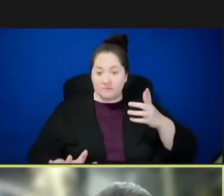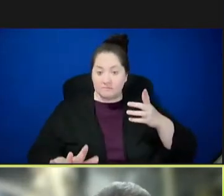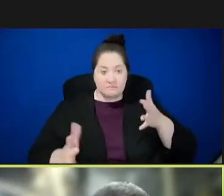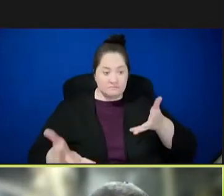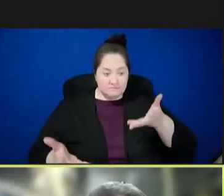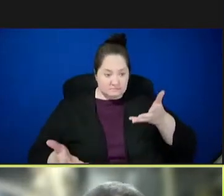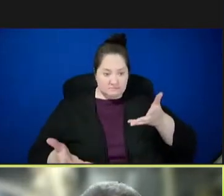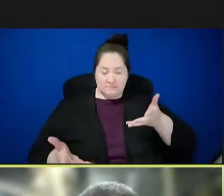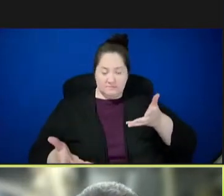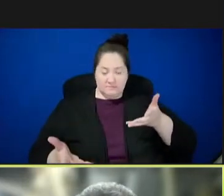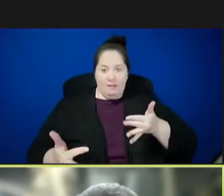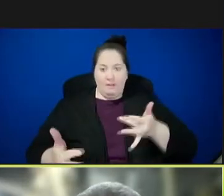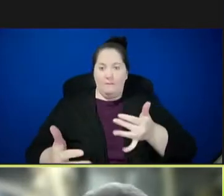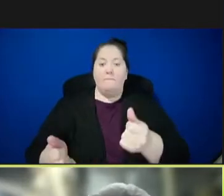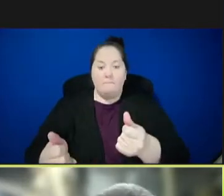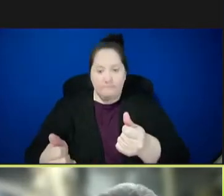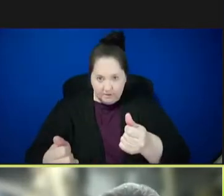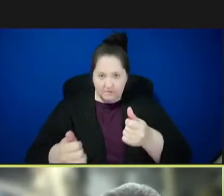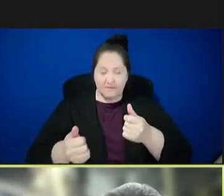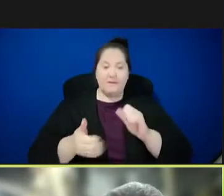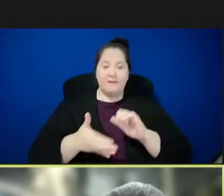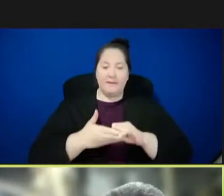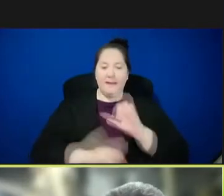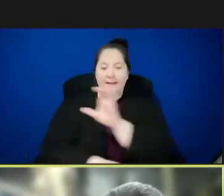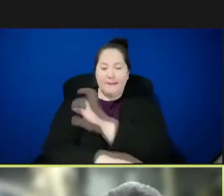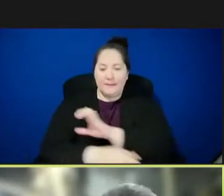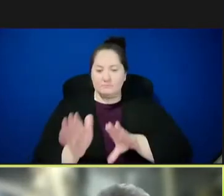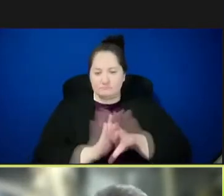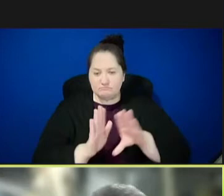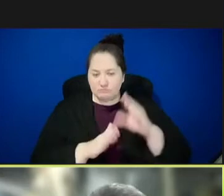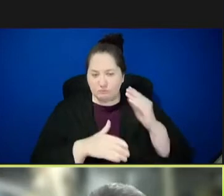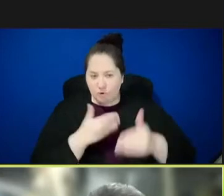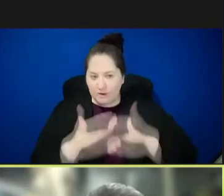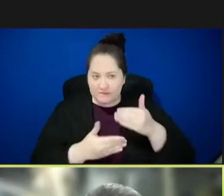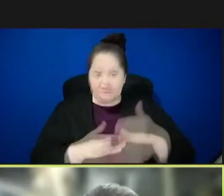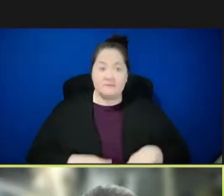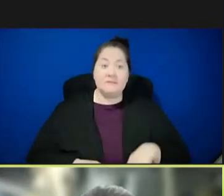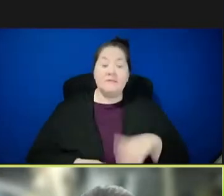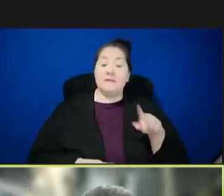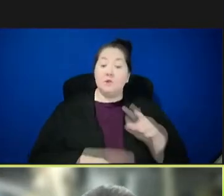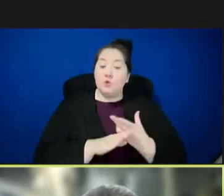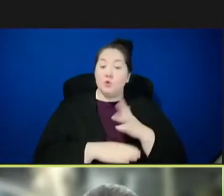the clinical development process. This use case is very specific, and I think it's one of the